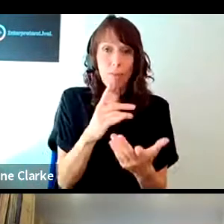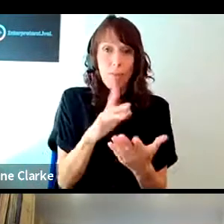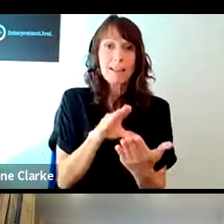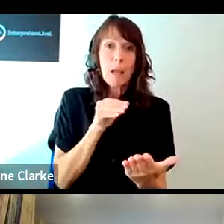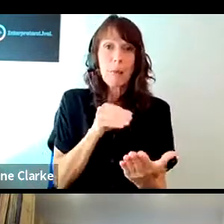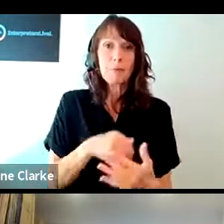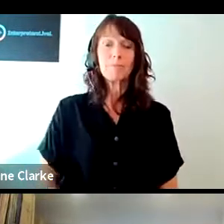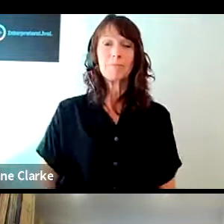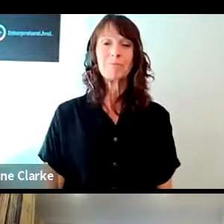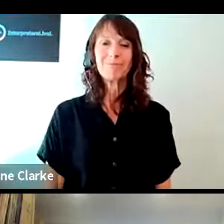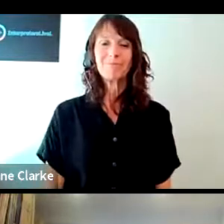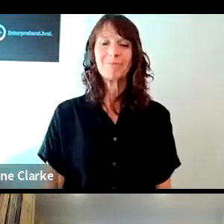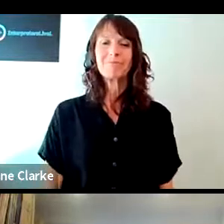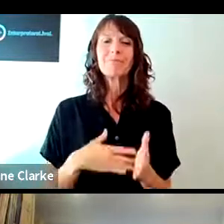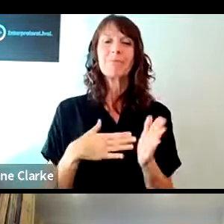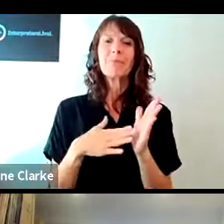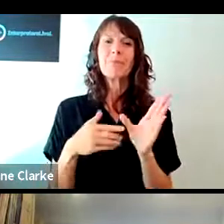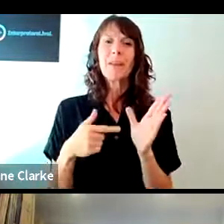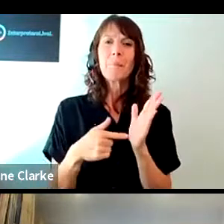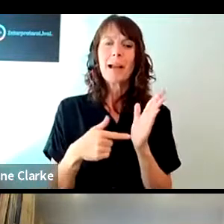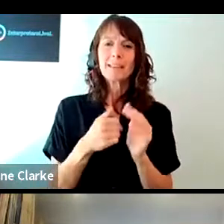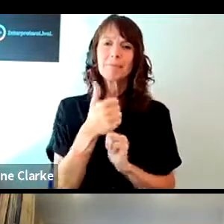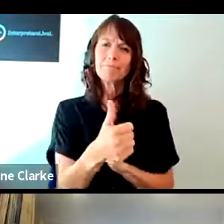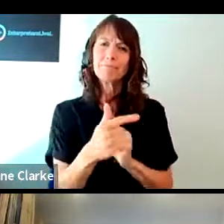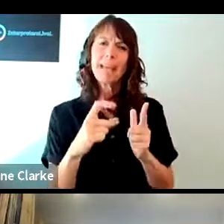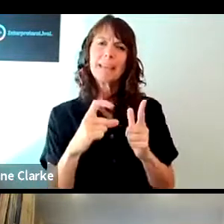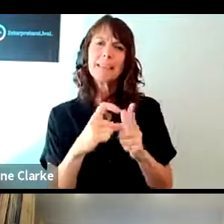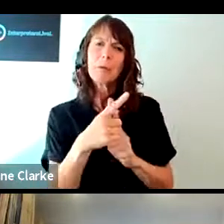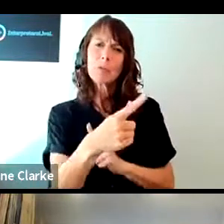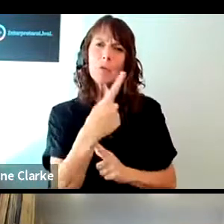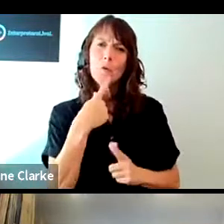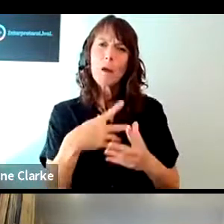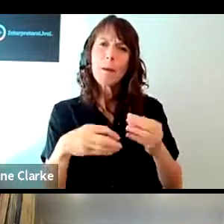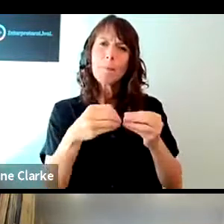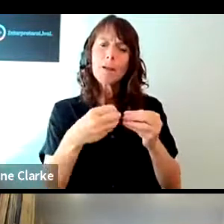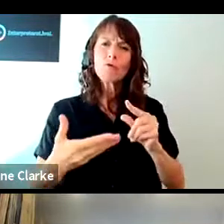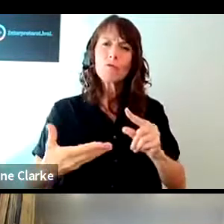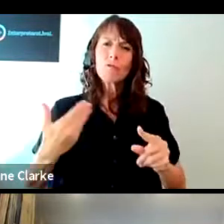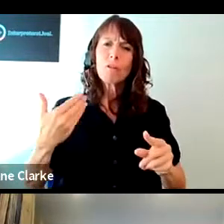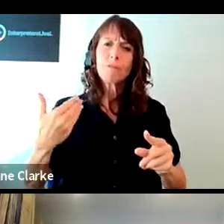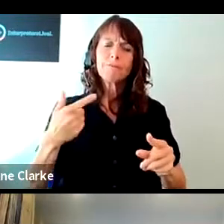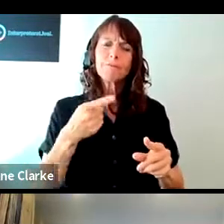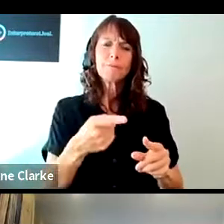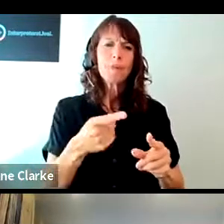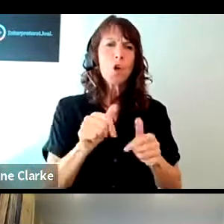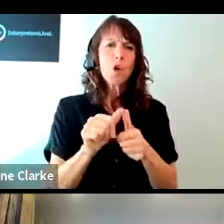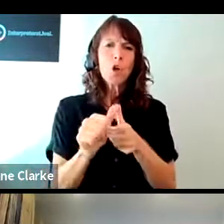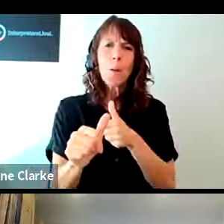That's great. Debra, you mentioned earlier about companies and I think you're right. Is